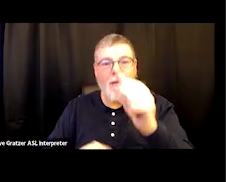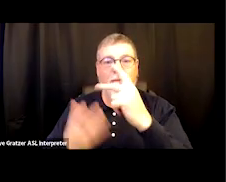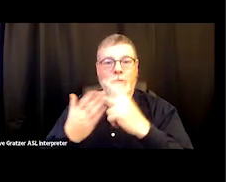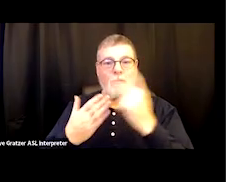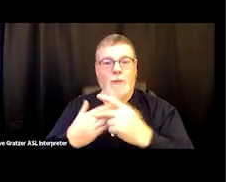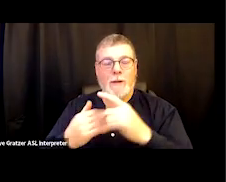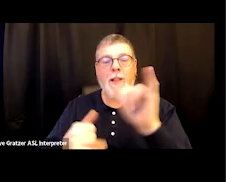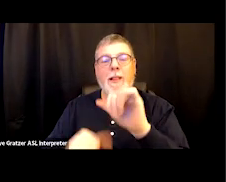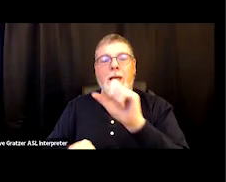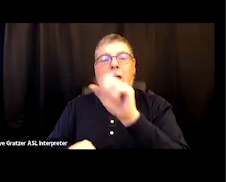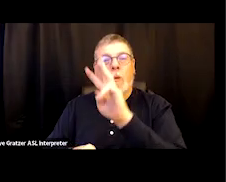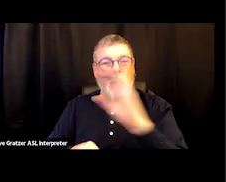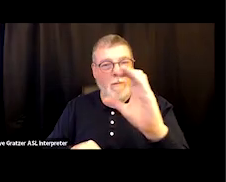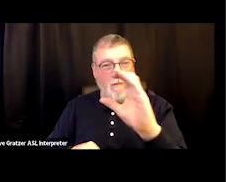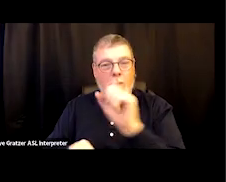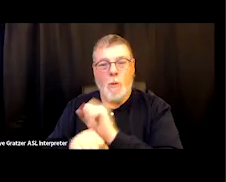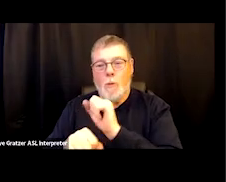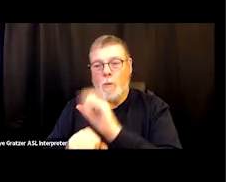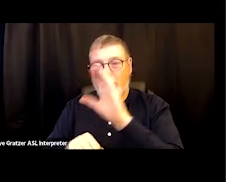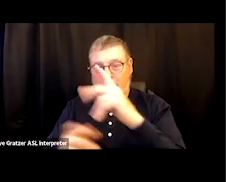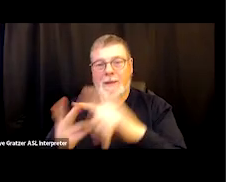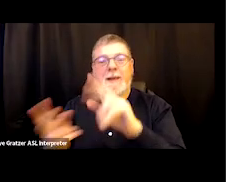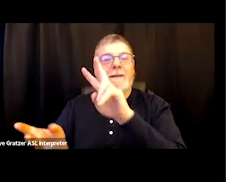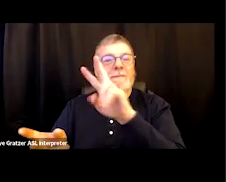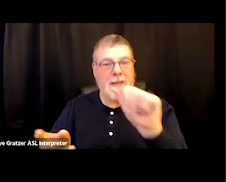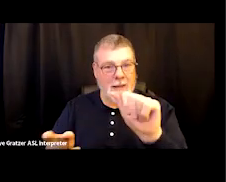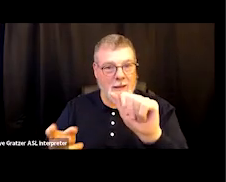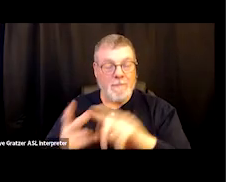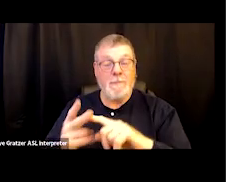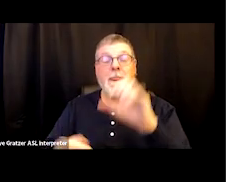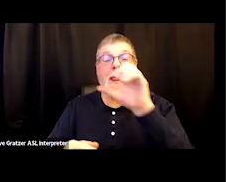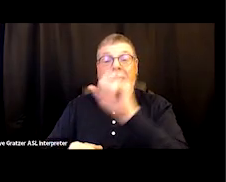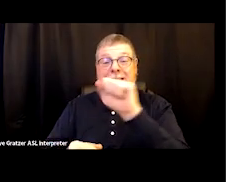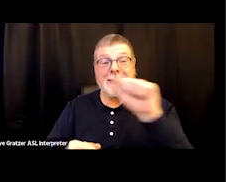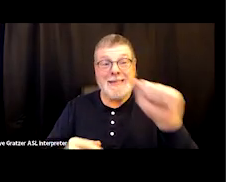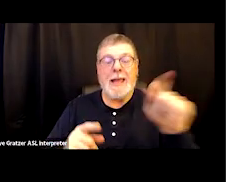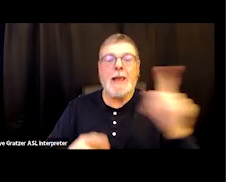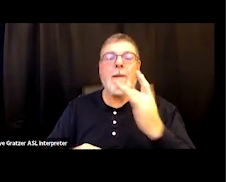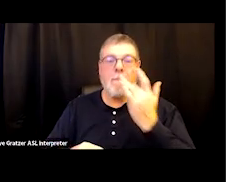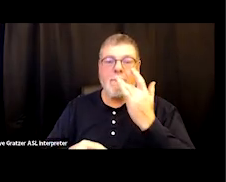like workers' compensation and VA benefits, and SSA prefers online submissions for this.